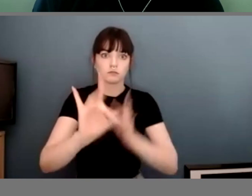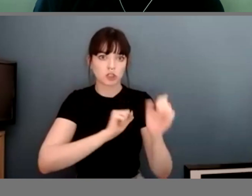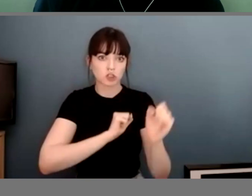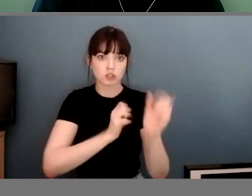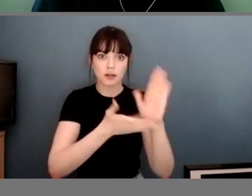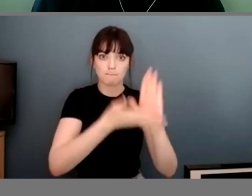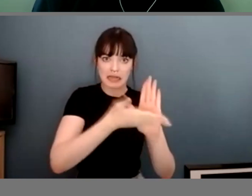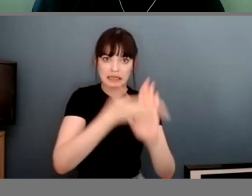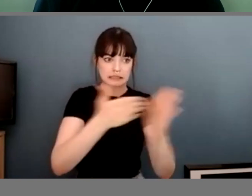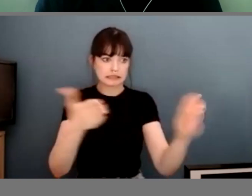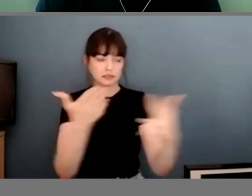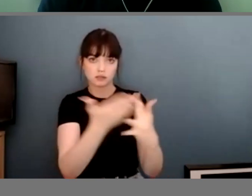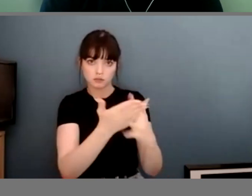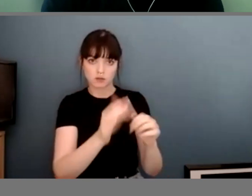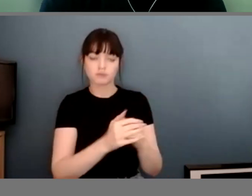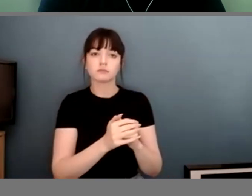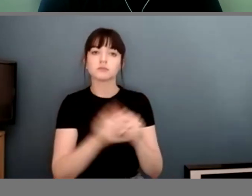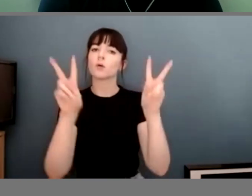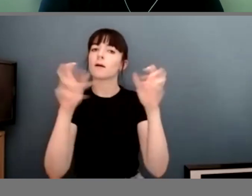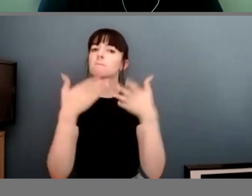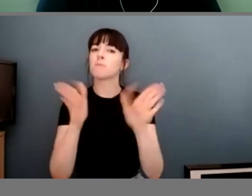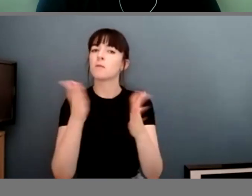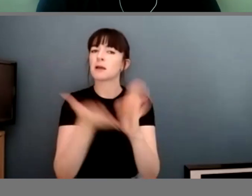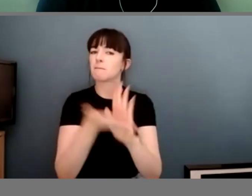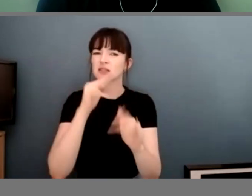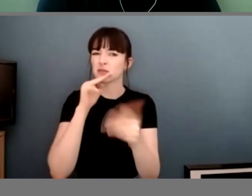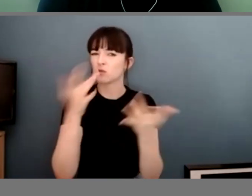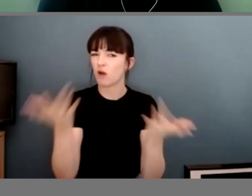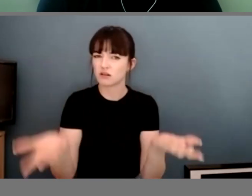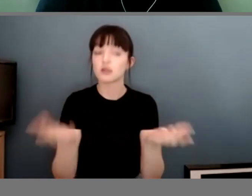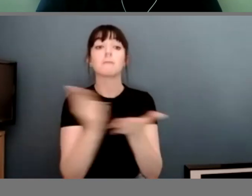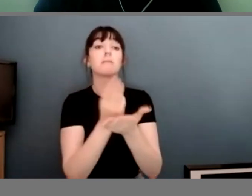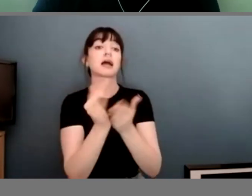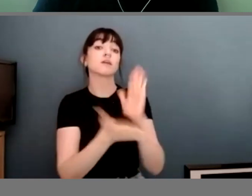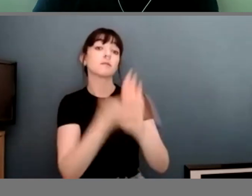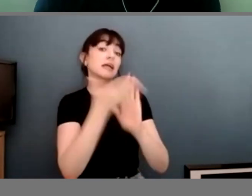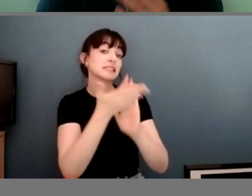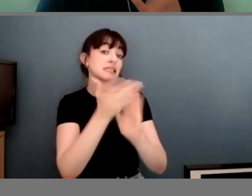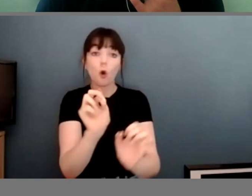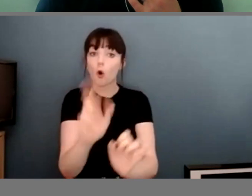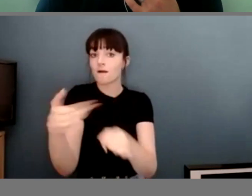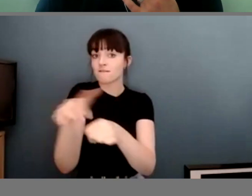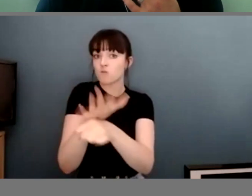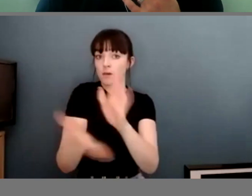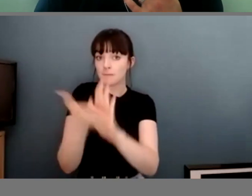a building to which members of the public generally have access and which is occupied,